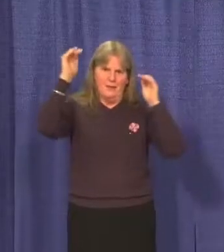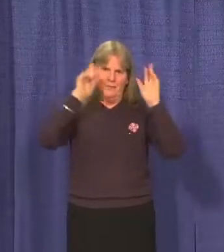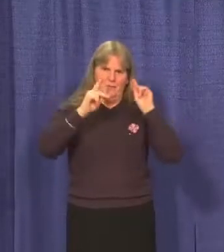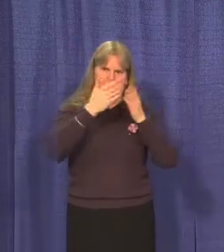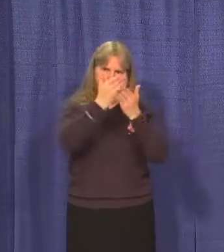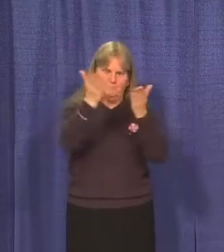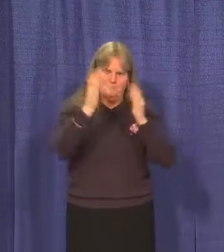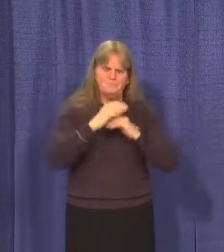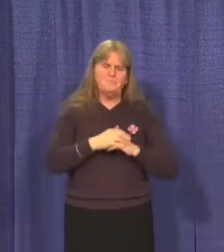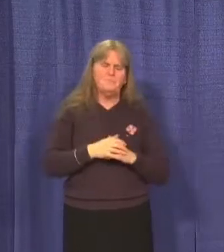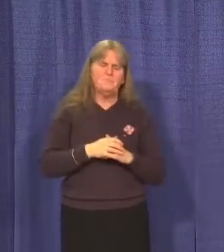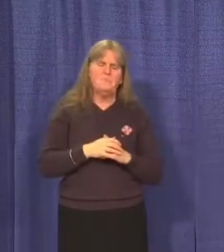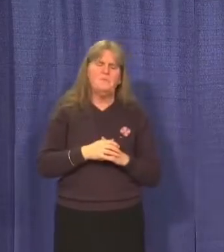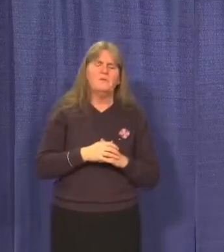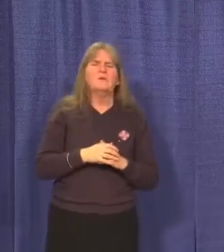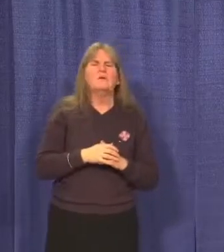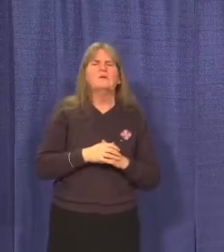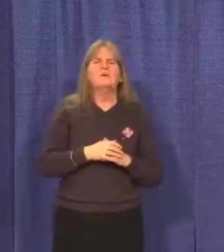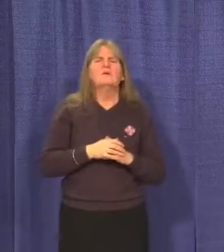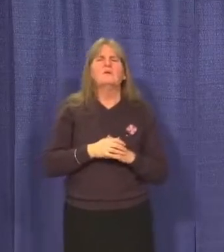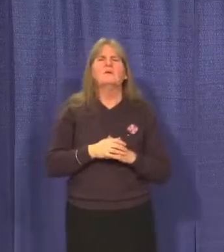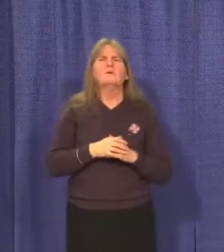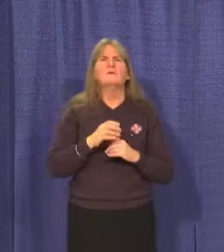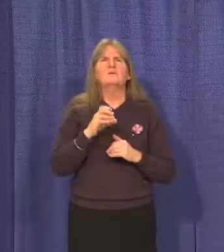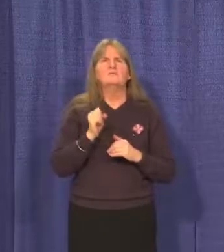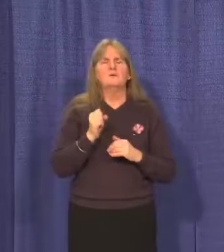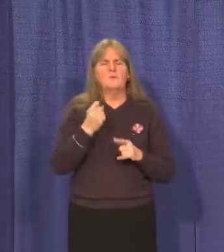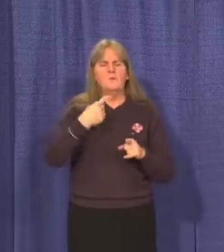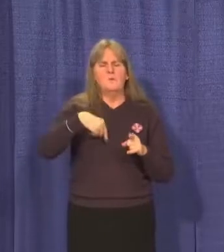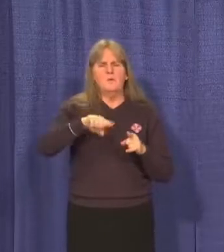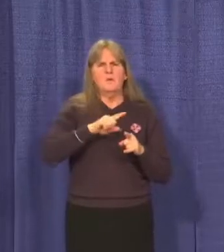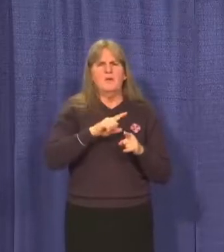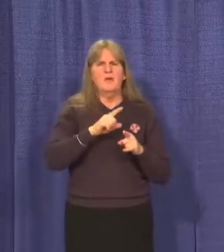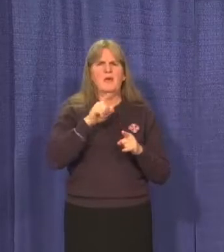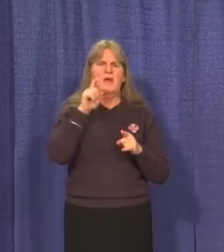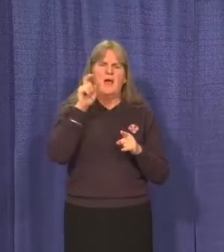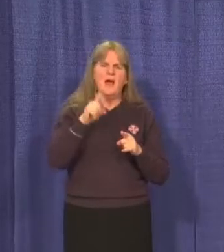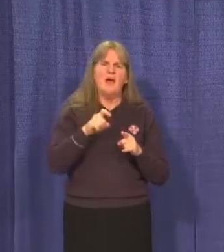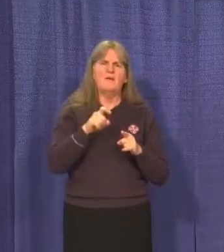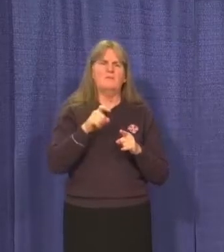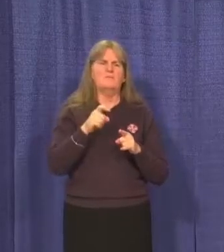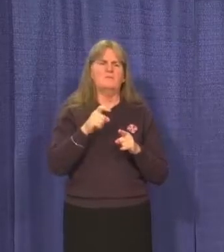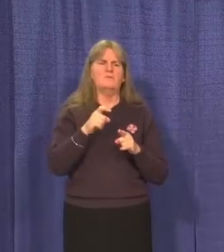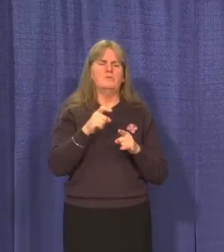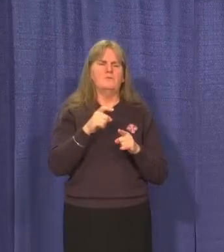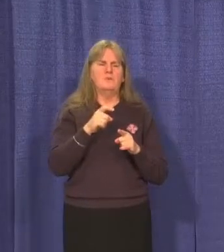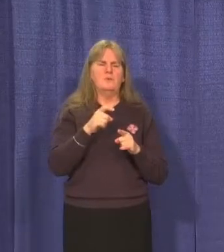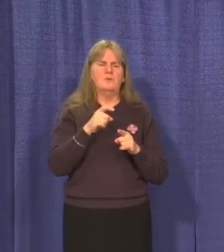population.